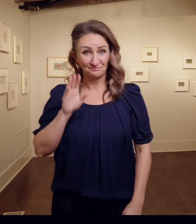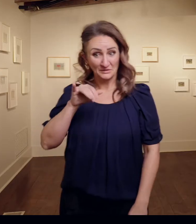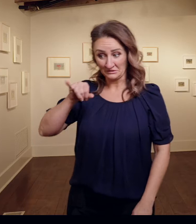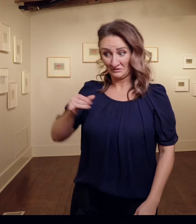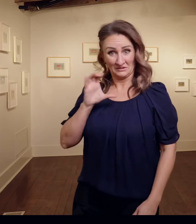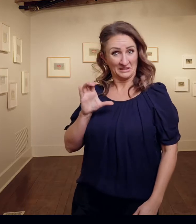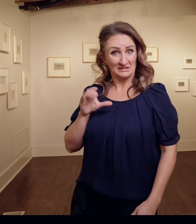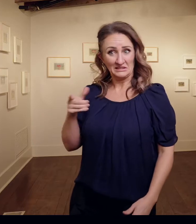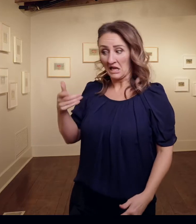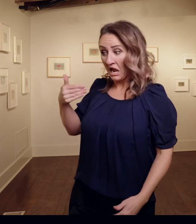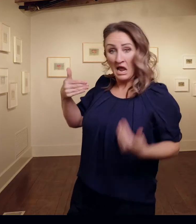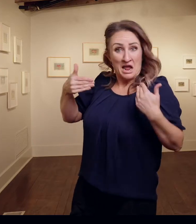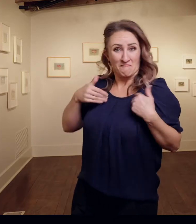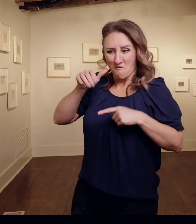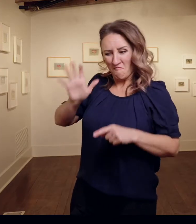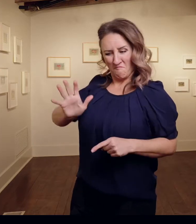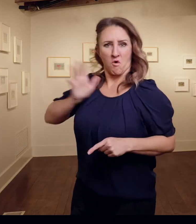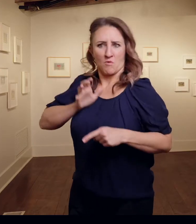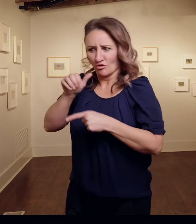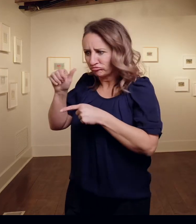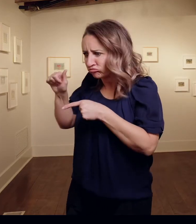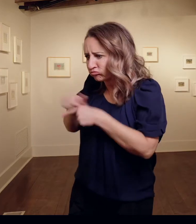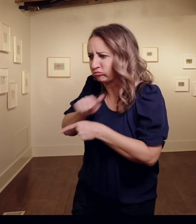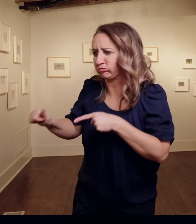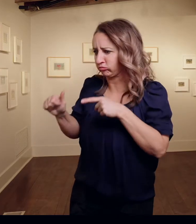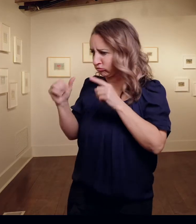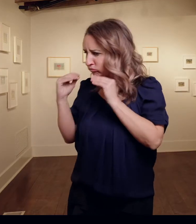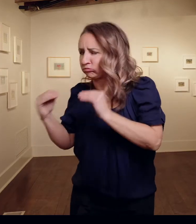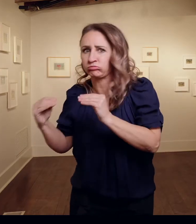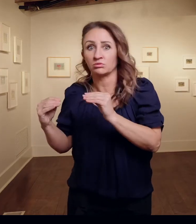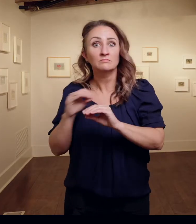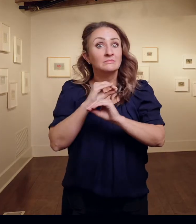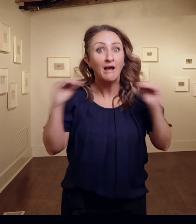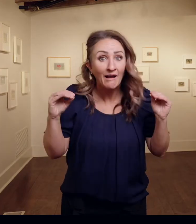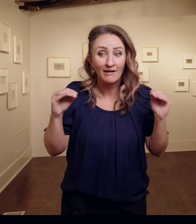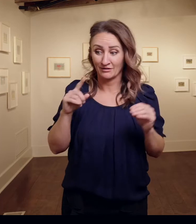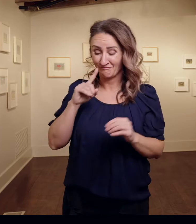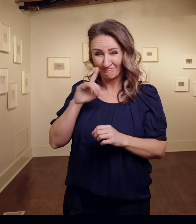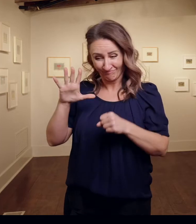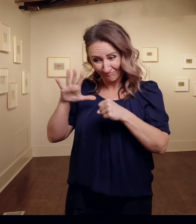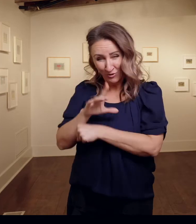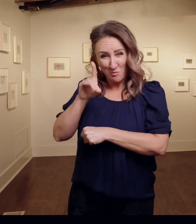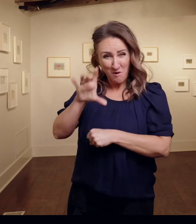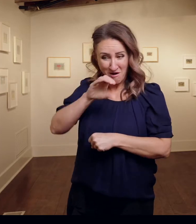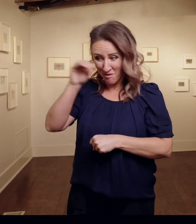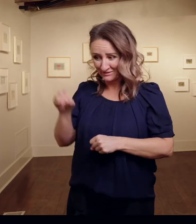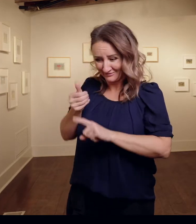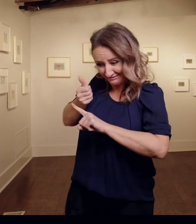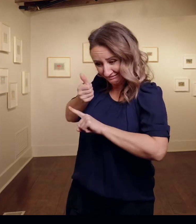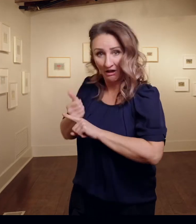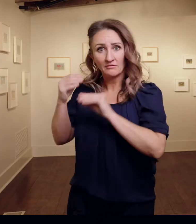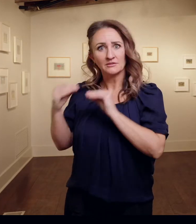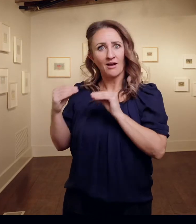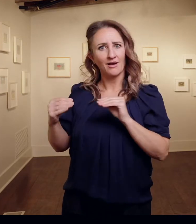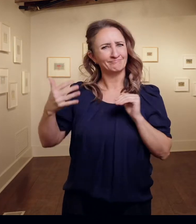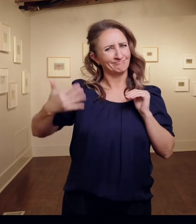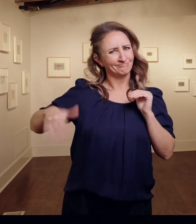James Castle was entirely self-taught and worked with a broad range of materials in subject matter,